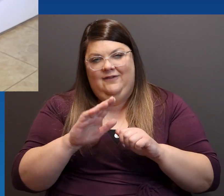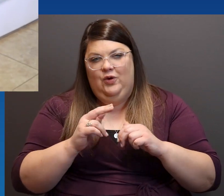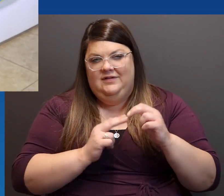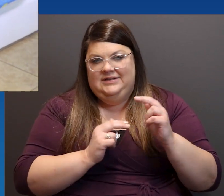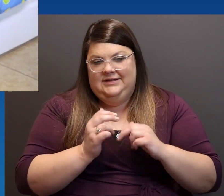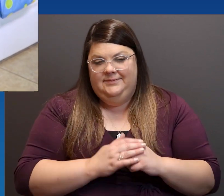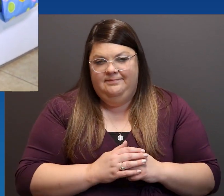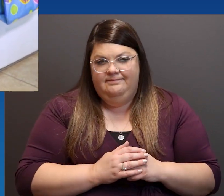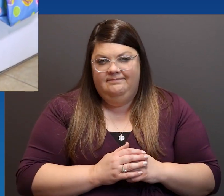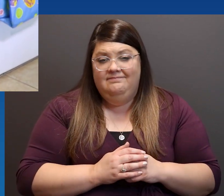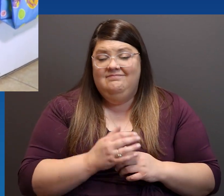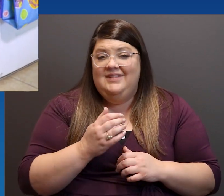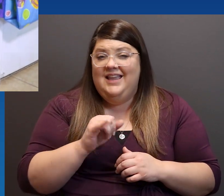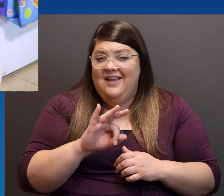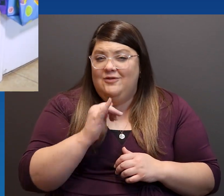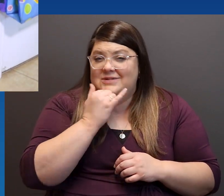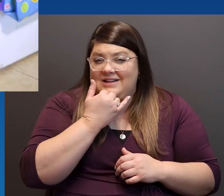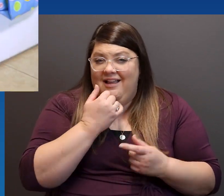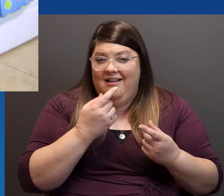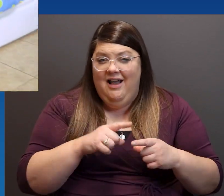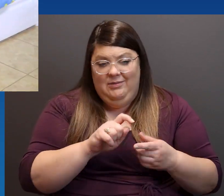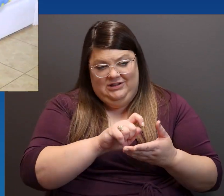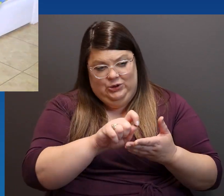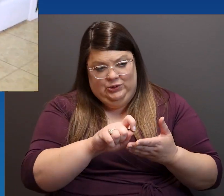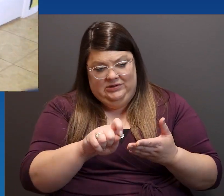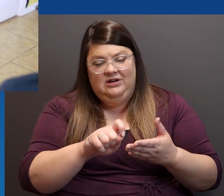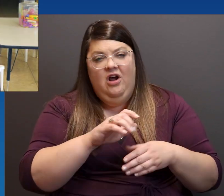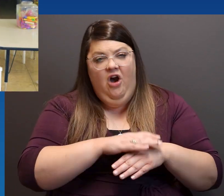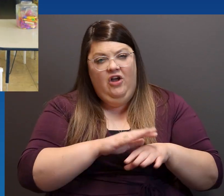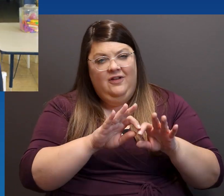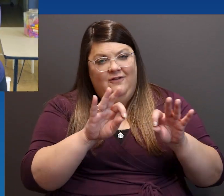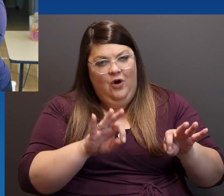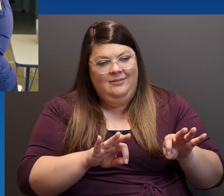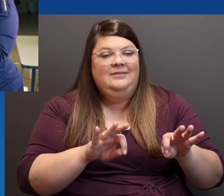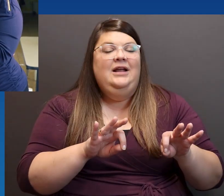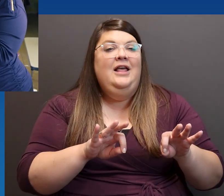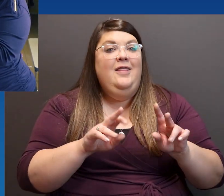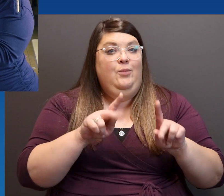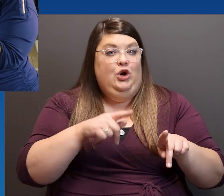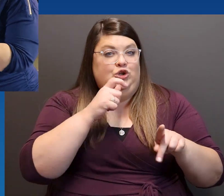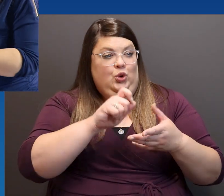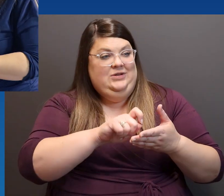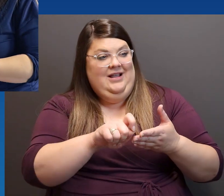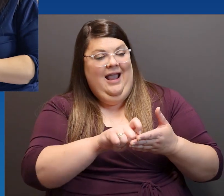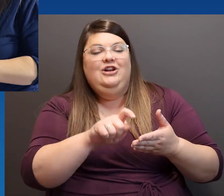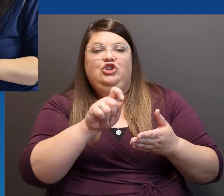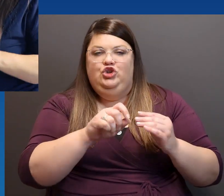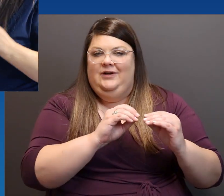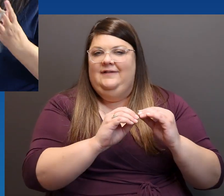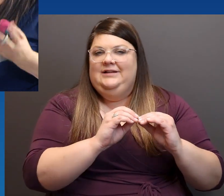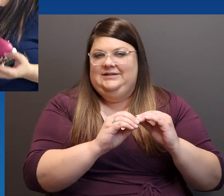If a mistake is made on a Sign-In/Sign-Out form, corrections should be made by the person signing in or out.